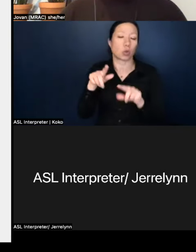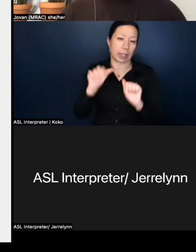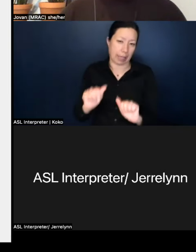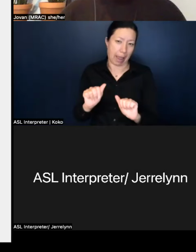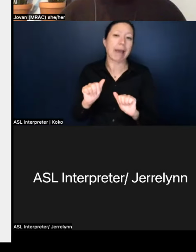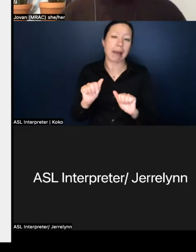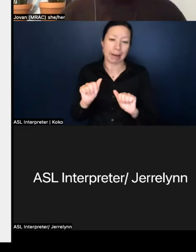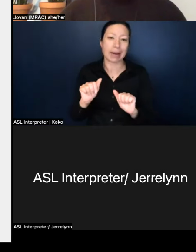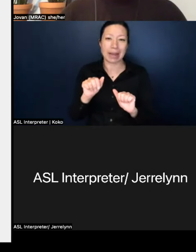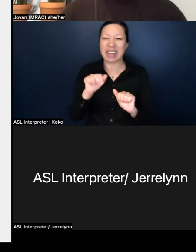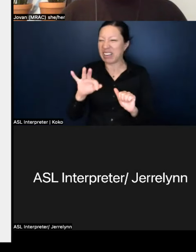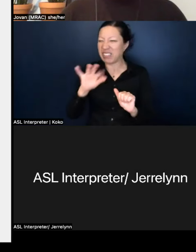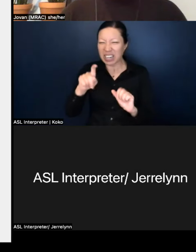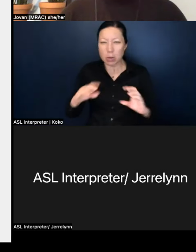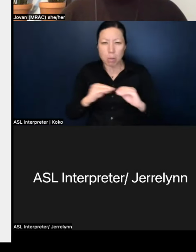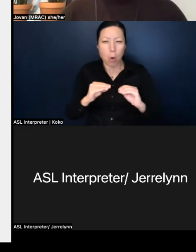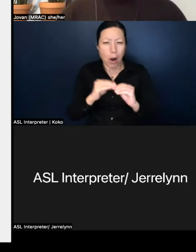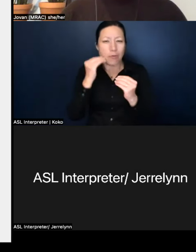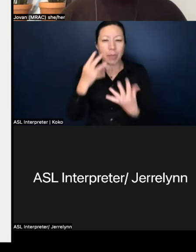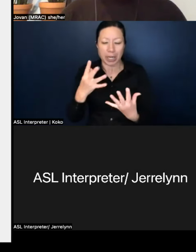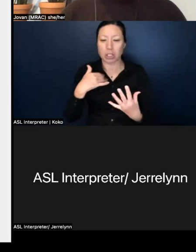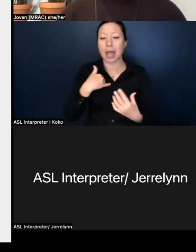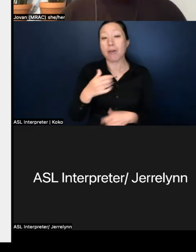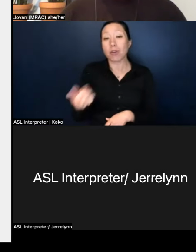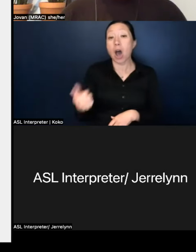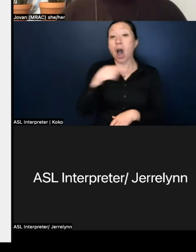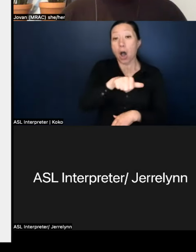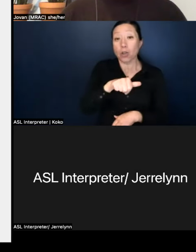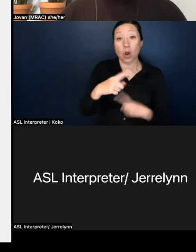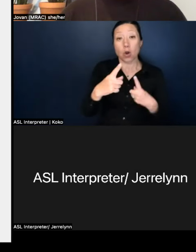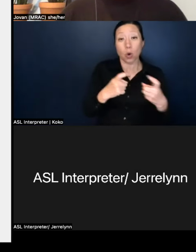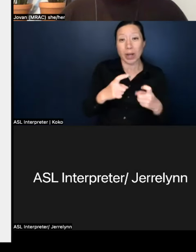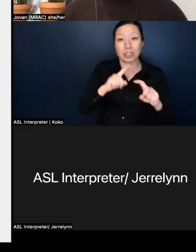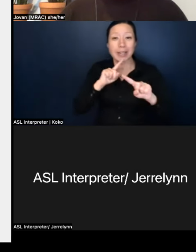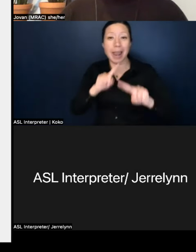that is currently scheduled for August 29th, at noon.